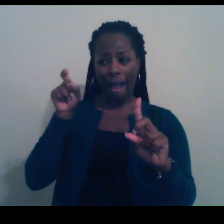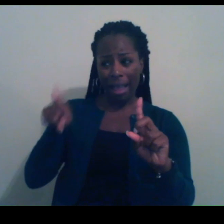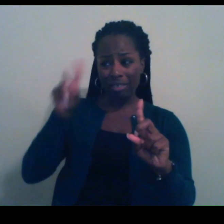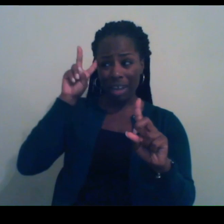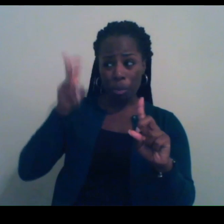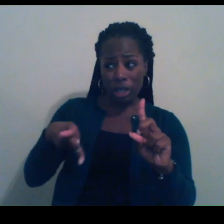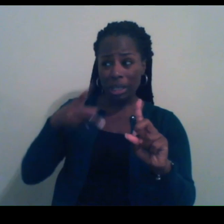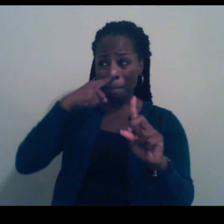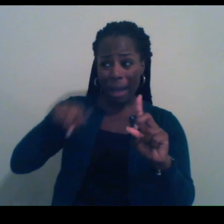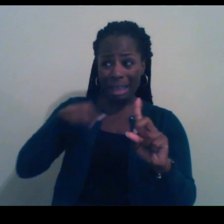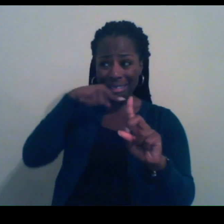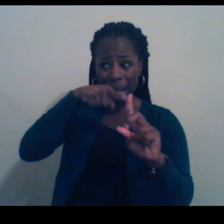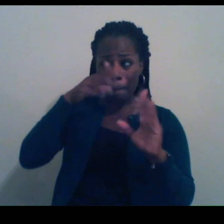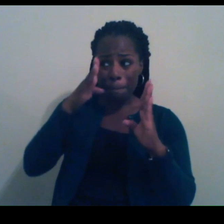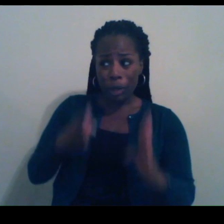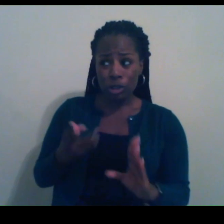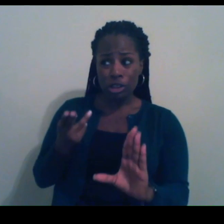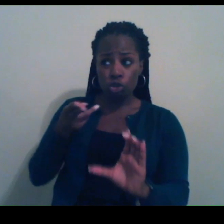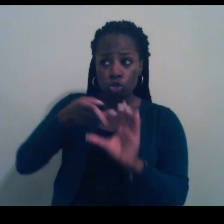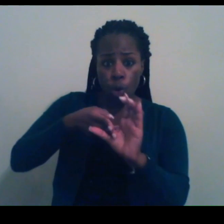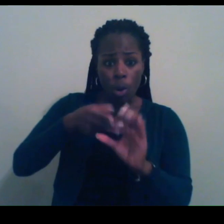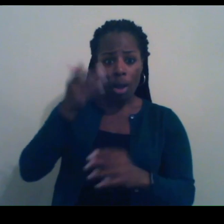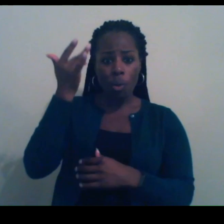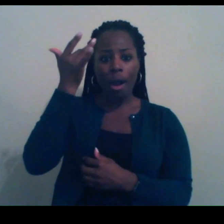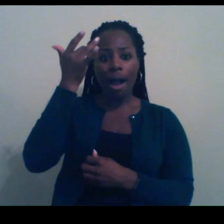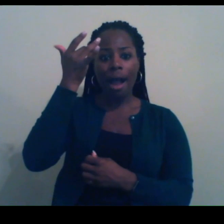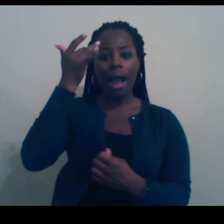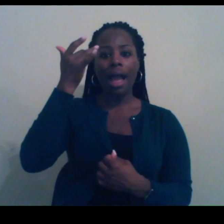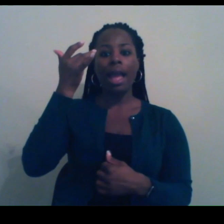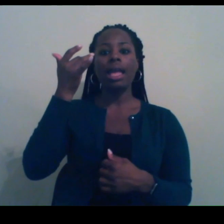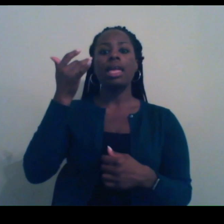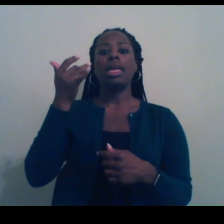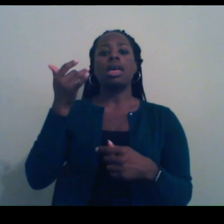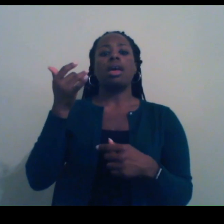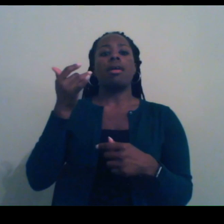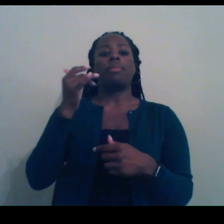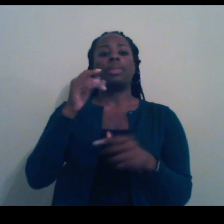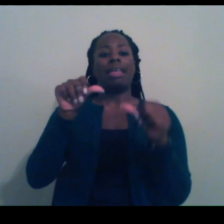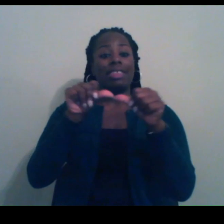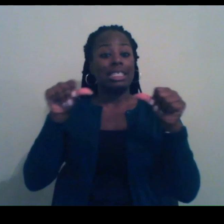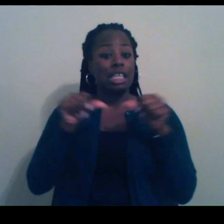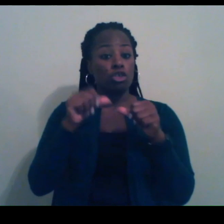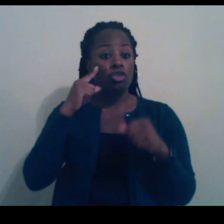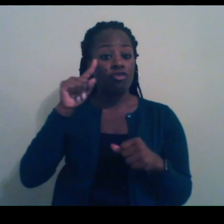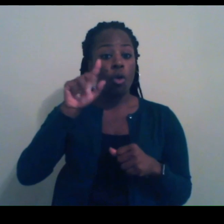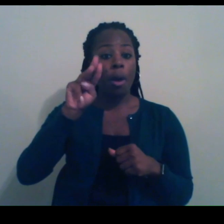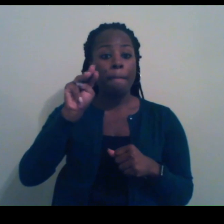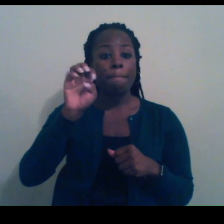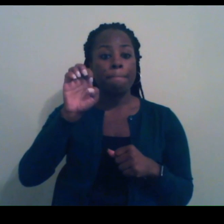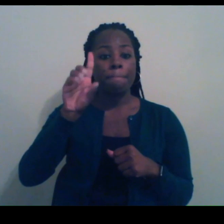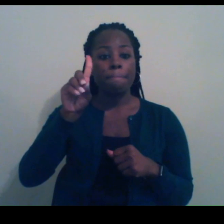force because the Centers for Medicare and Medicaid Services play such a vital